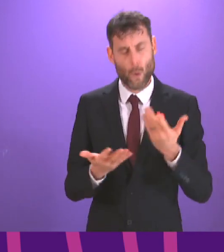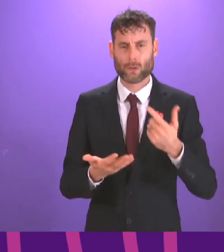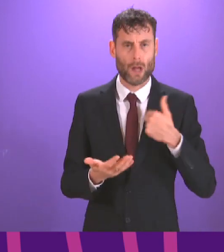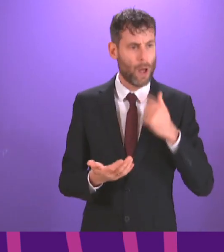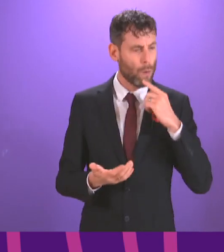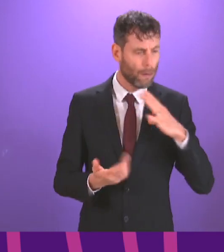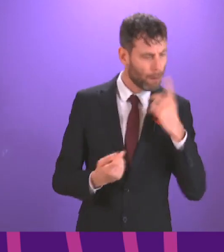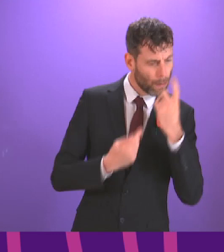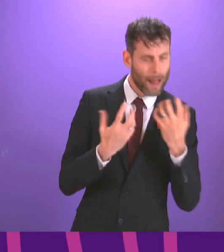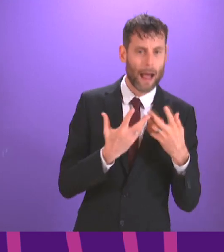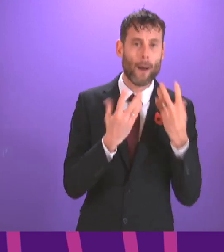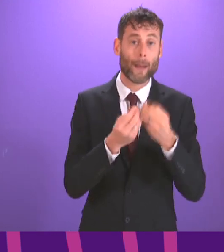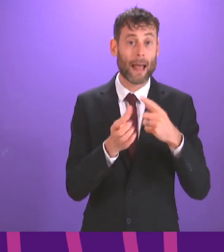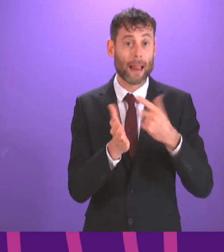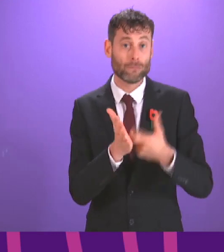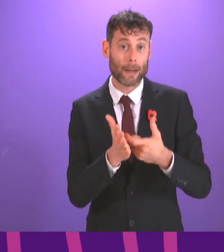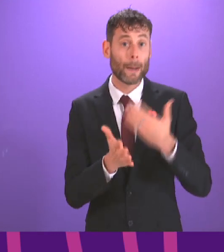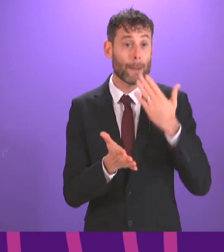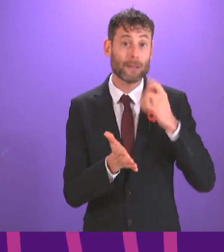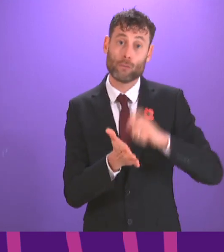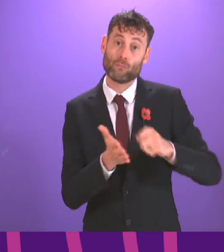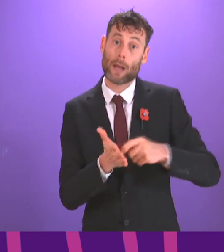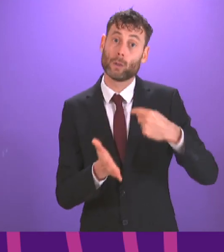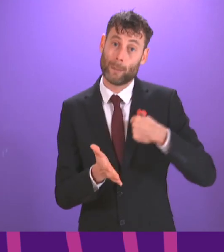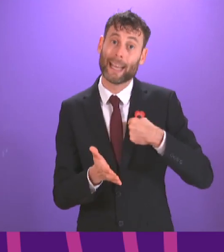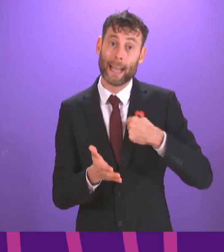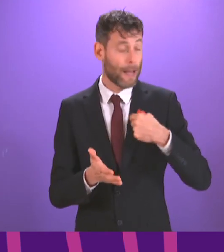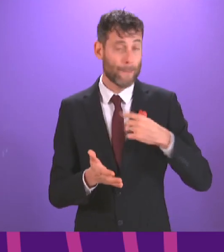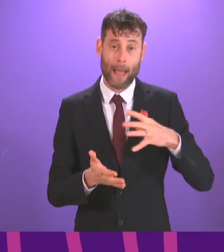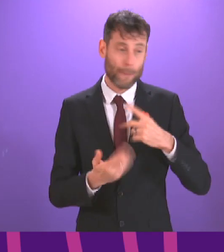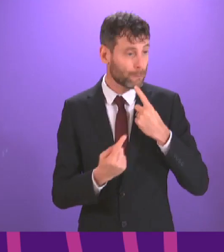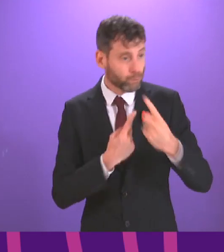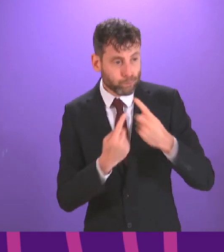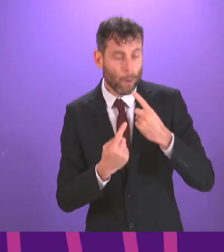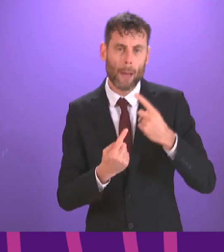at doing that. If Alex Rowley wishes to write to me, I am happy to engage and look to see